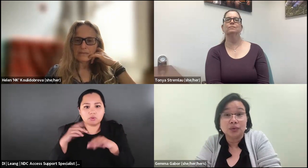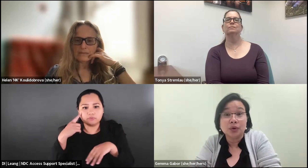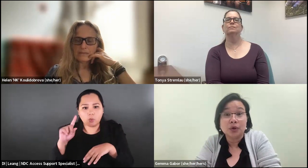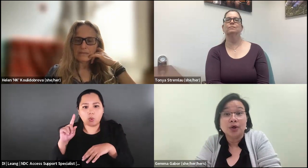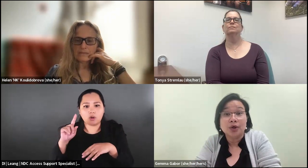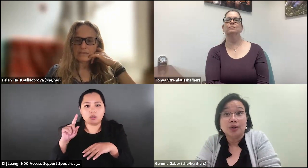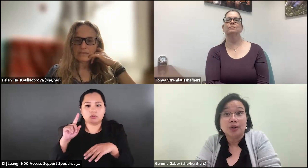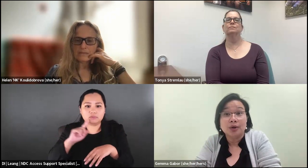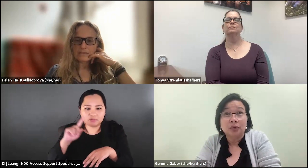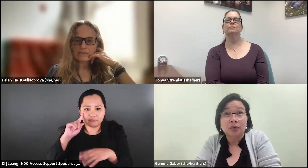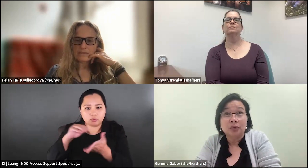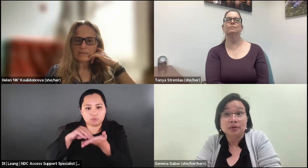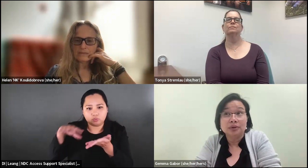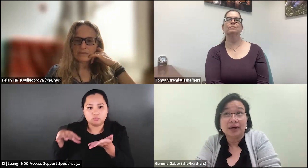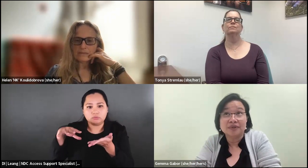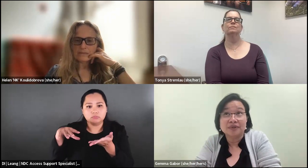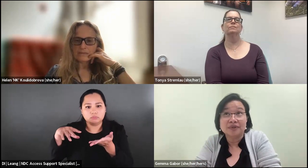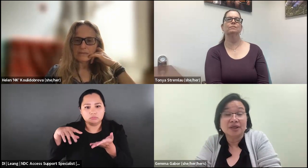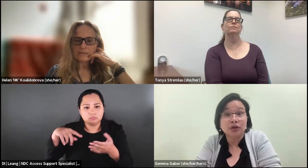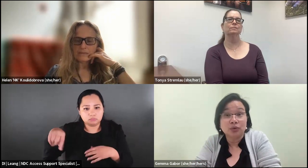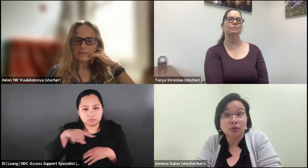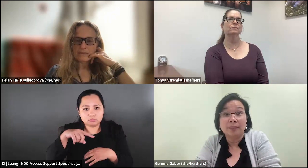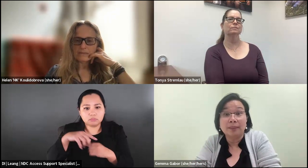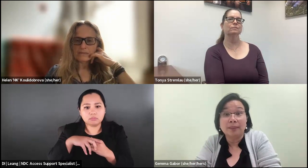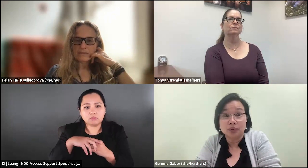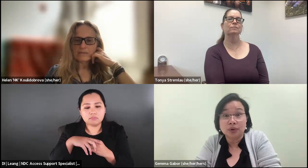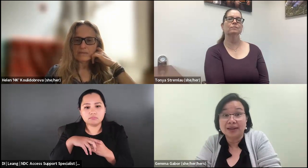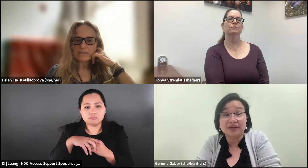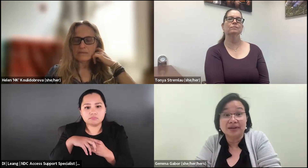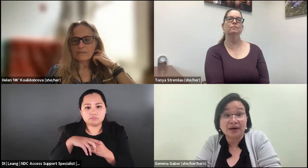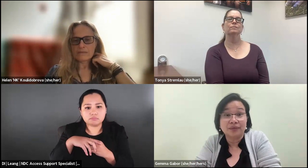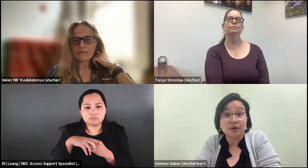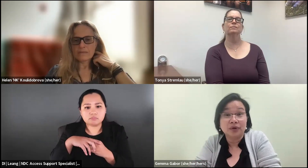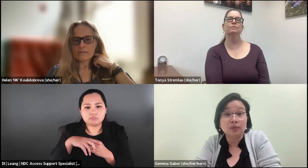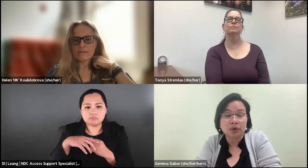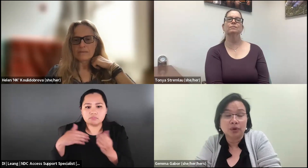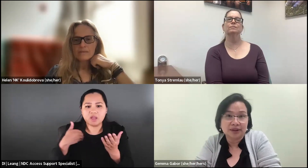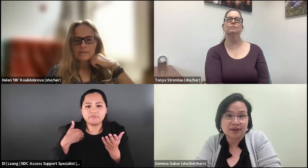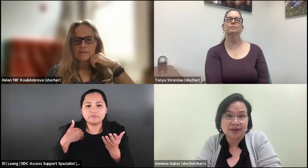to have somebody to look up to like a deaf role model.